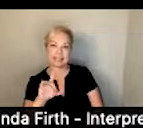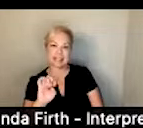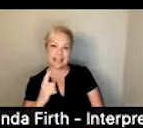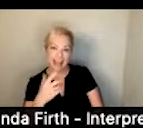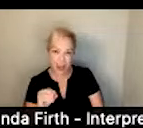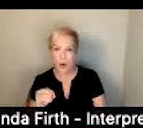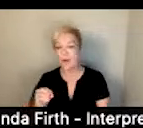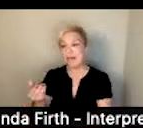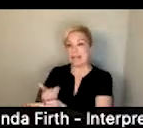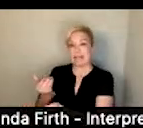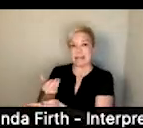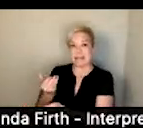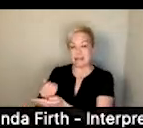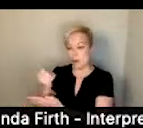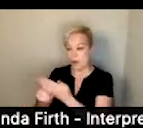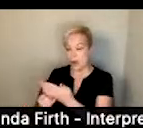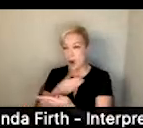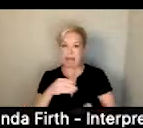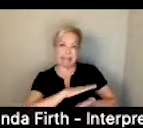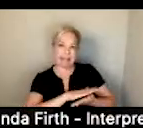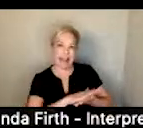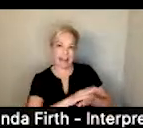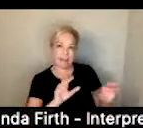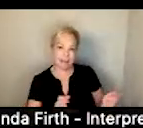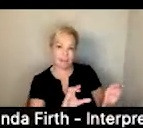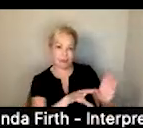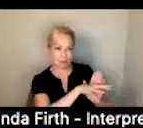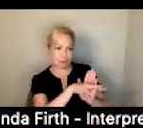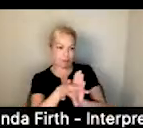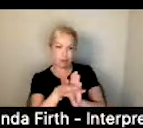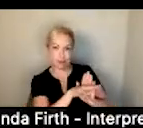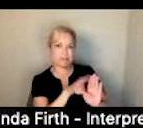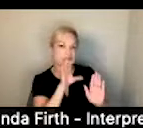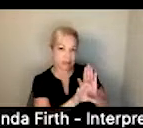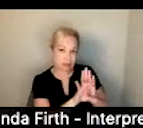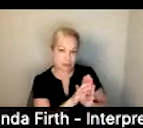Academy Museum of Motion Pictures, and the Museum of Tolerance in Los Angeles, and the list goes on.